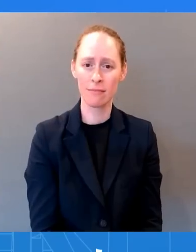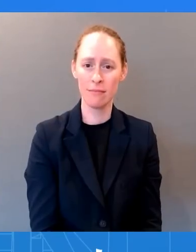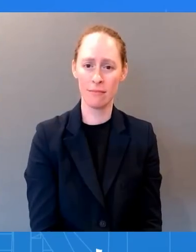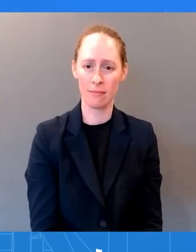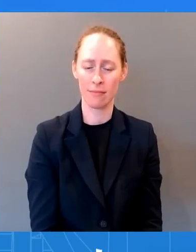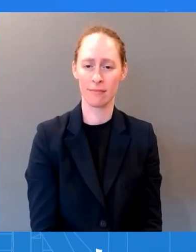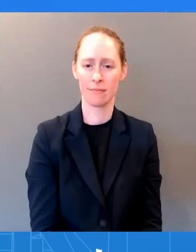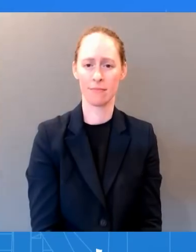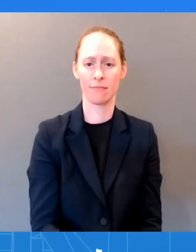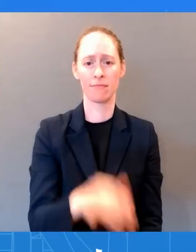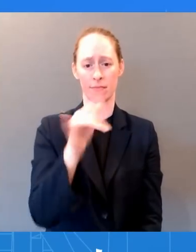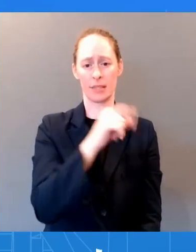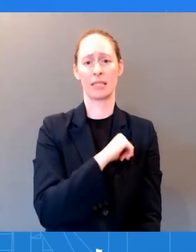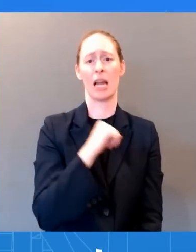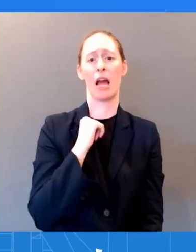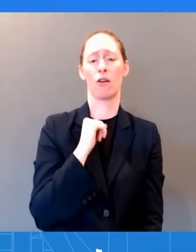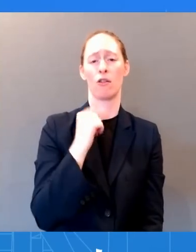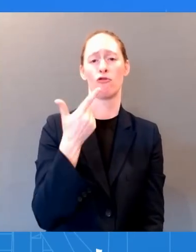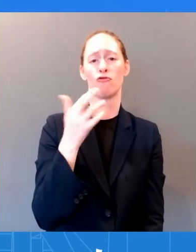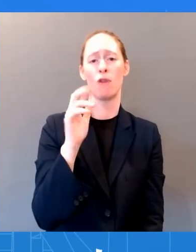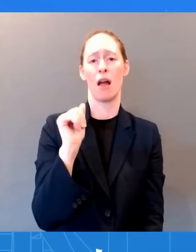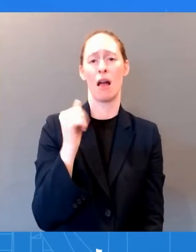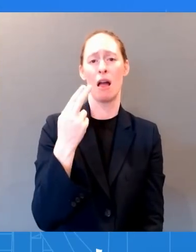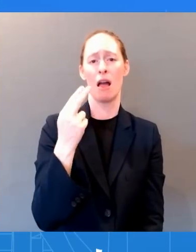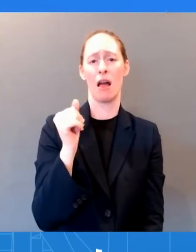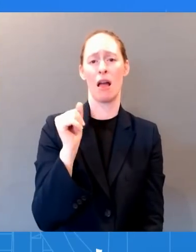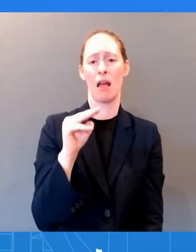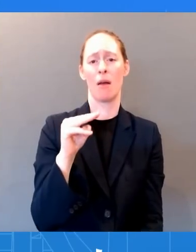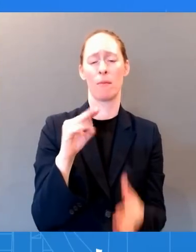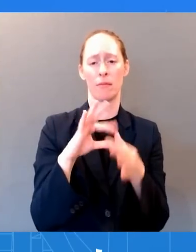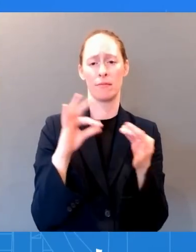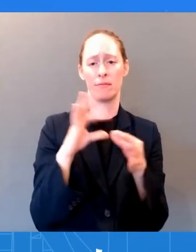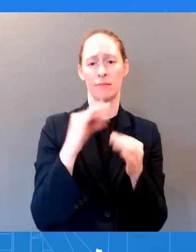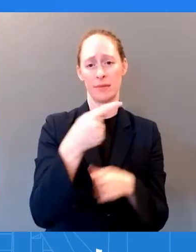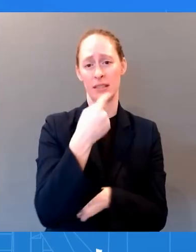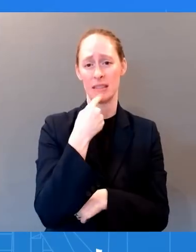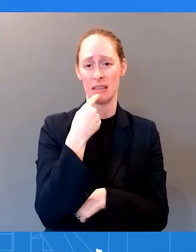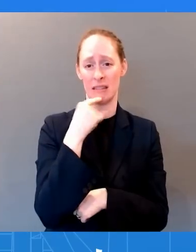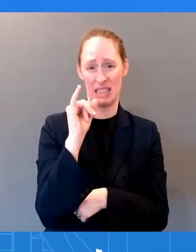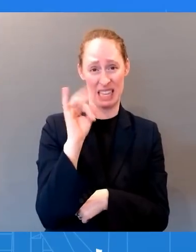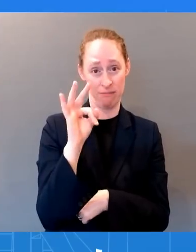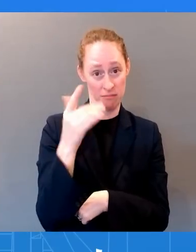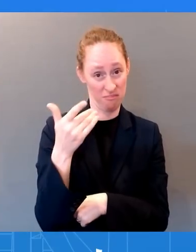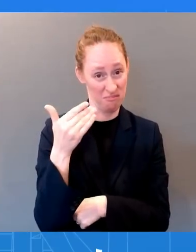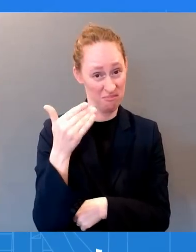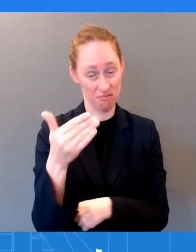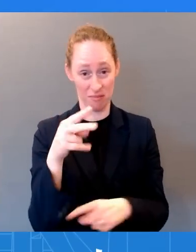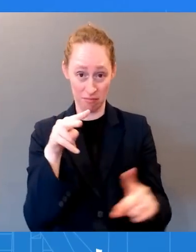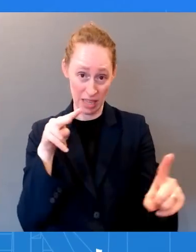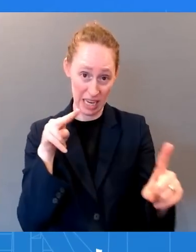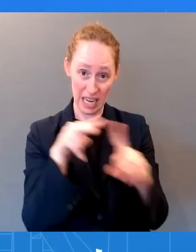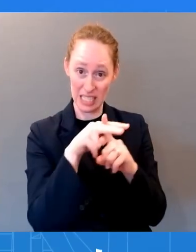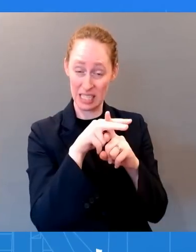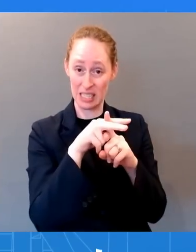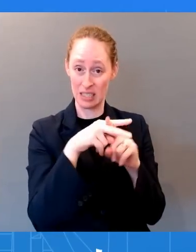if former President Trump is prosecuted for taking classified government documents to Mar-a-Lago. What is the White House response to that?